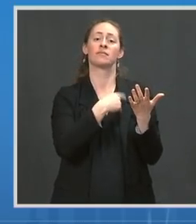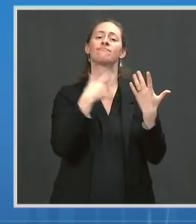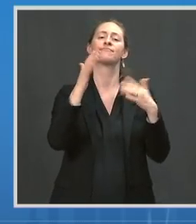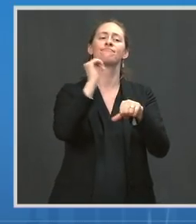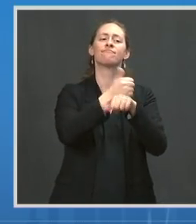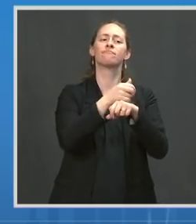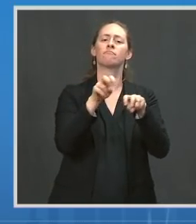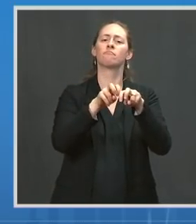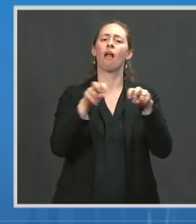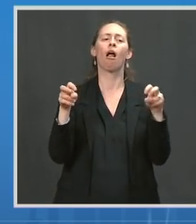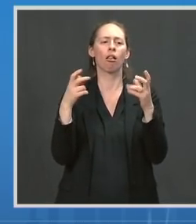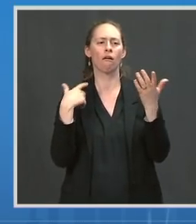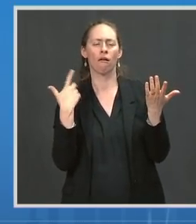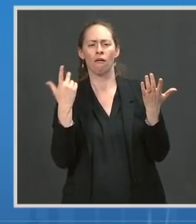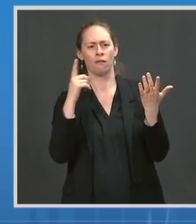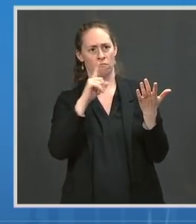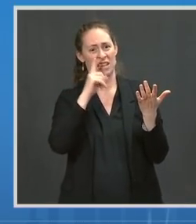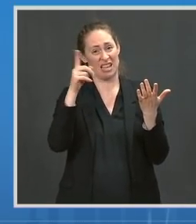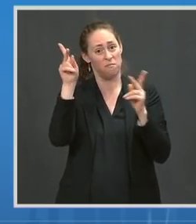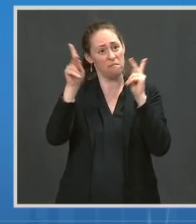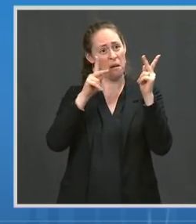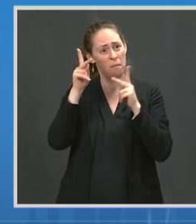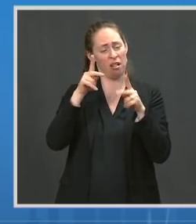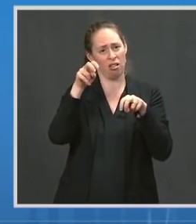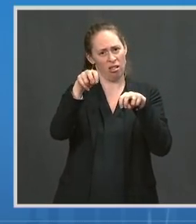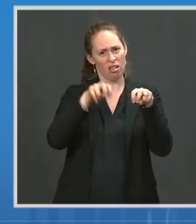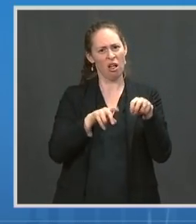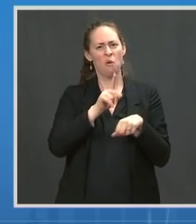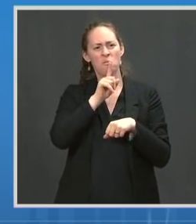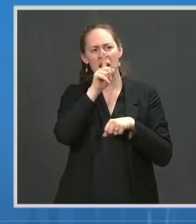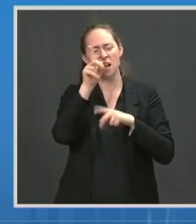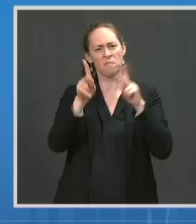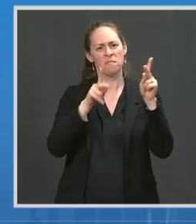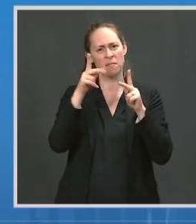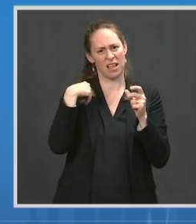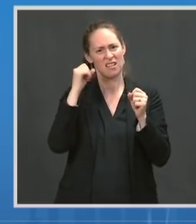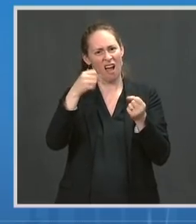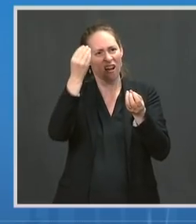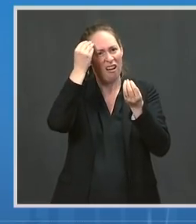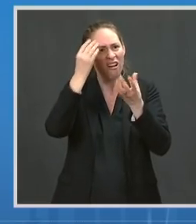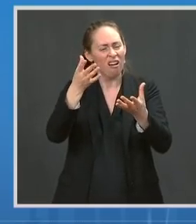literally in real time, updating guidelines for clinicians